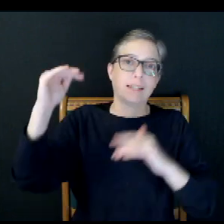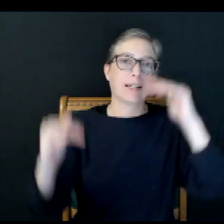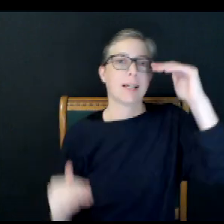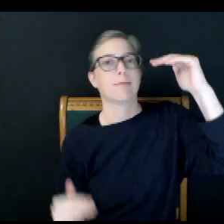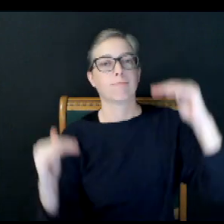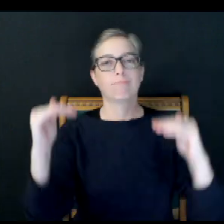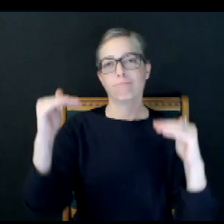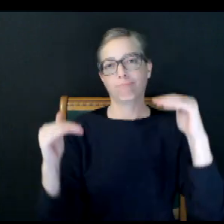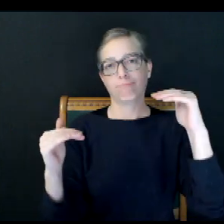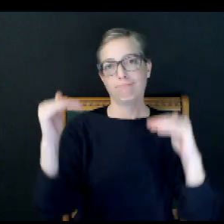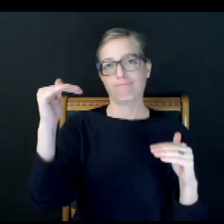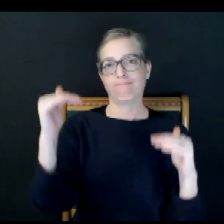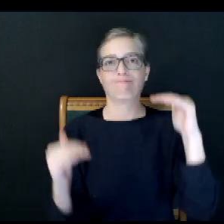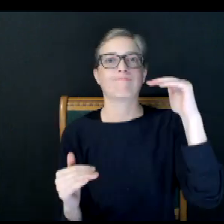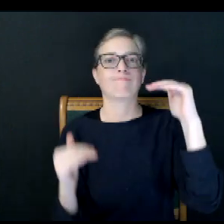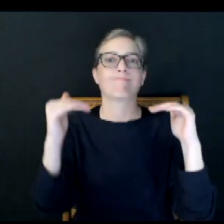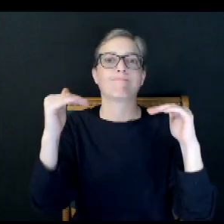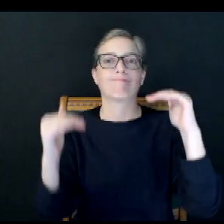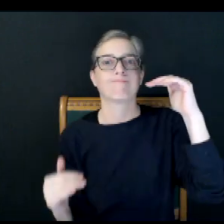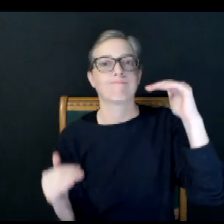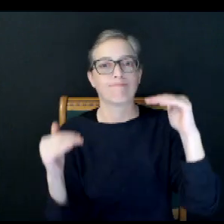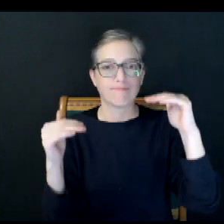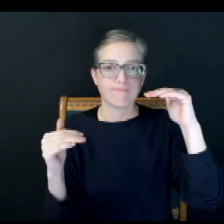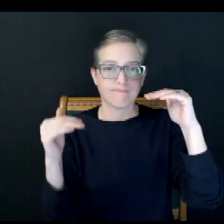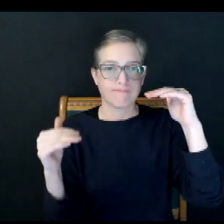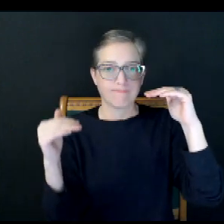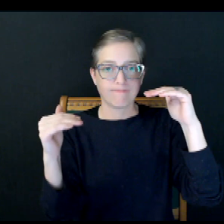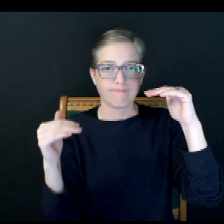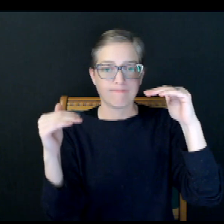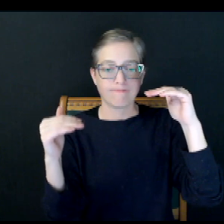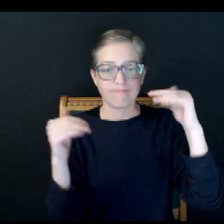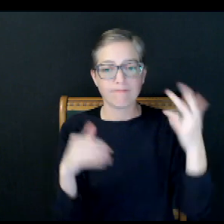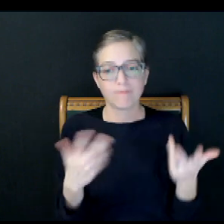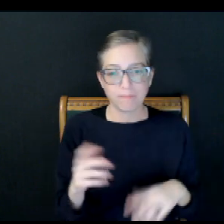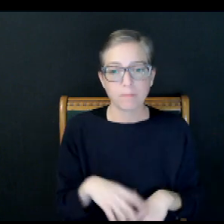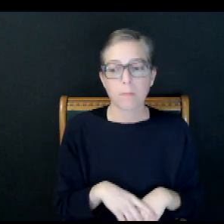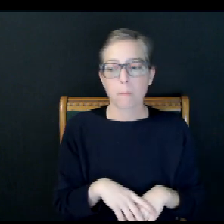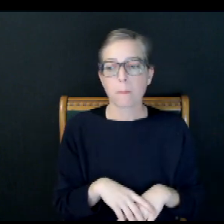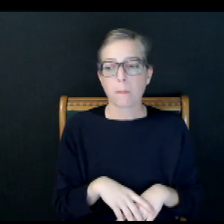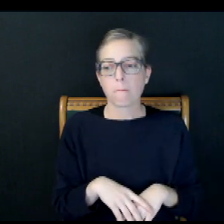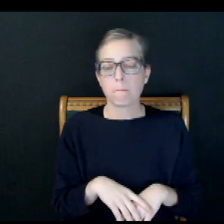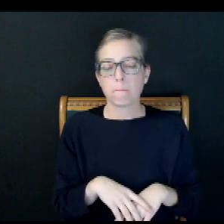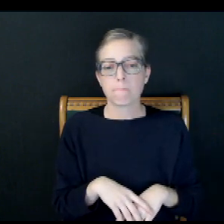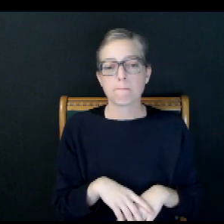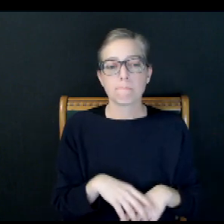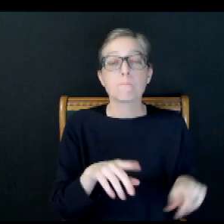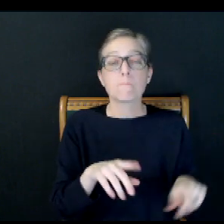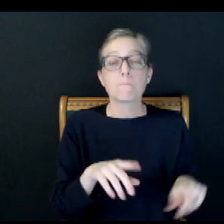that we were expecting to see. I think another thing to keep in mind in terms of like under representation is